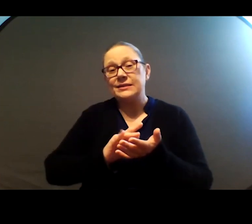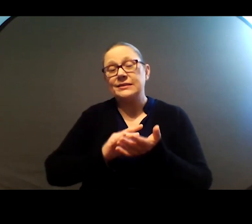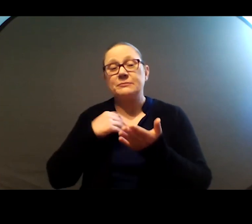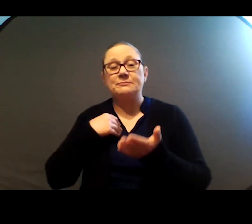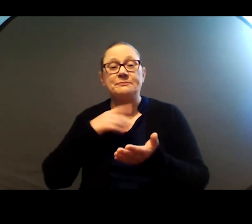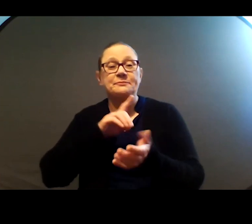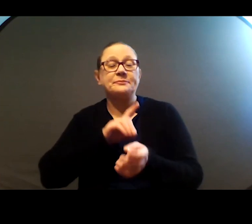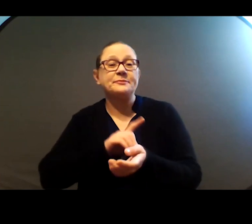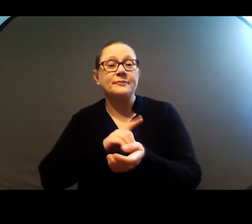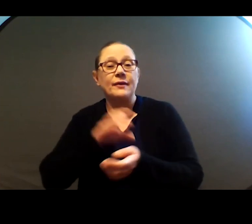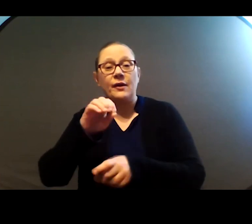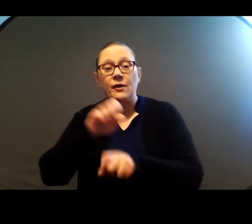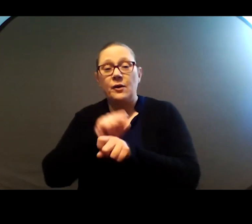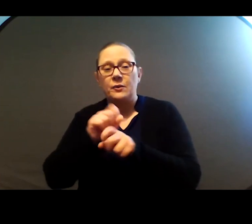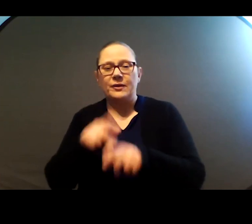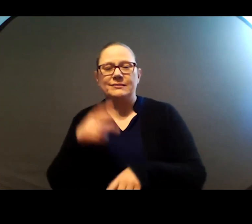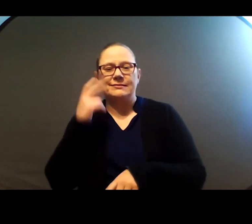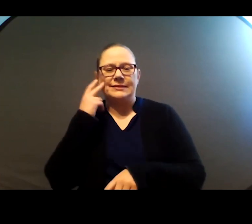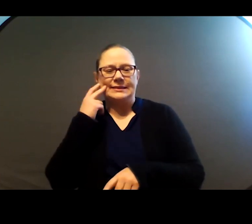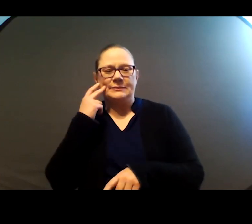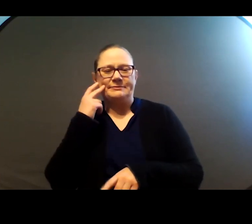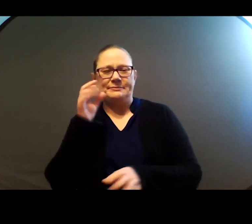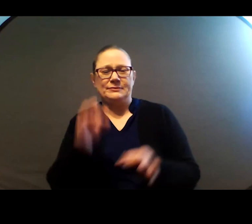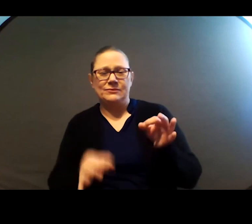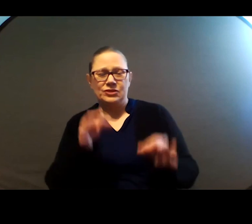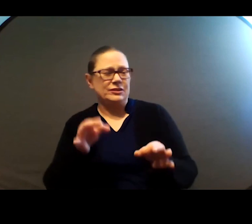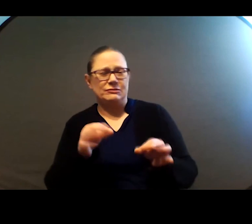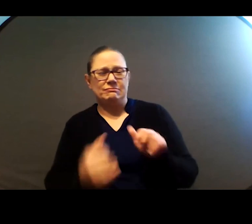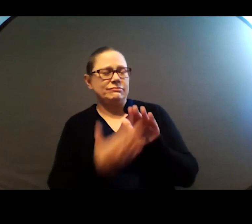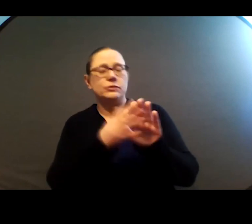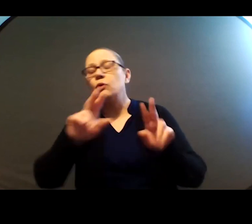more of a judgmental approach. We can't have that, we need to meet people where they are